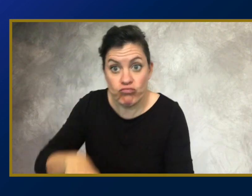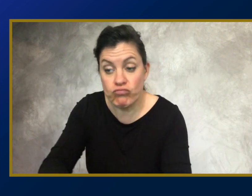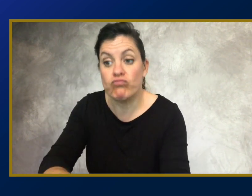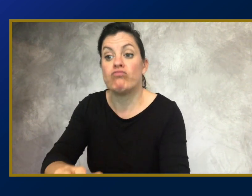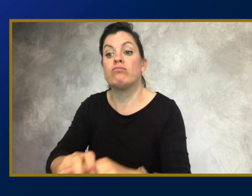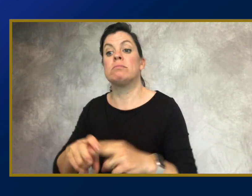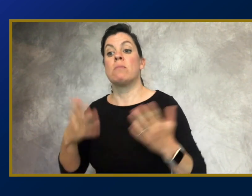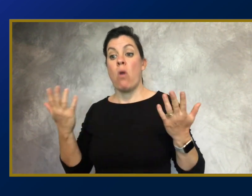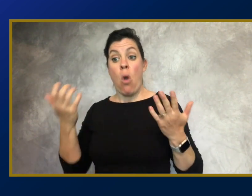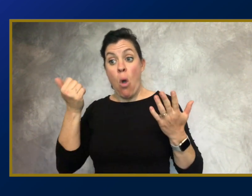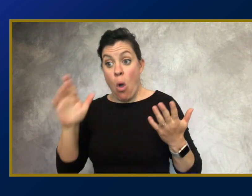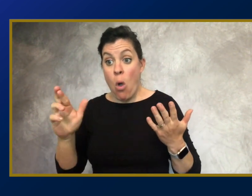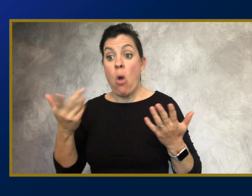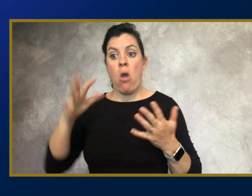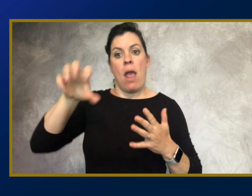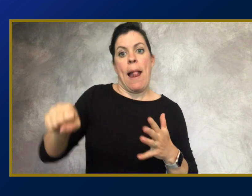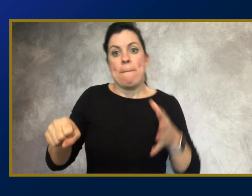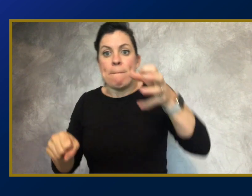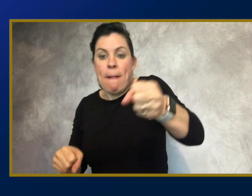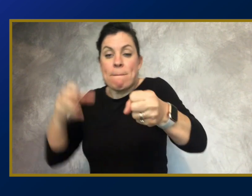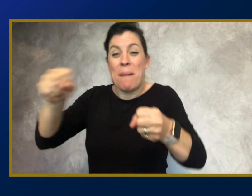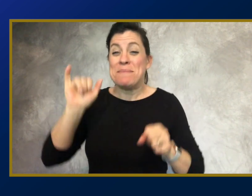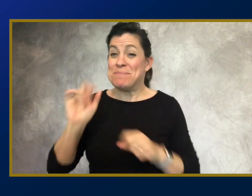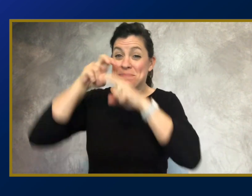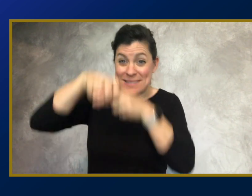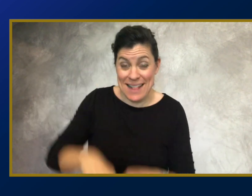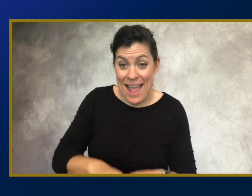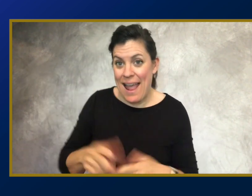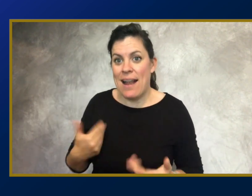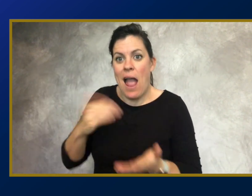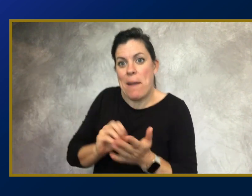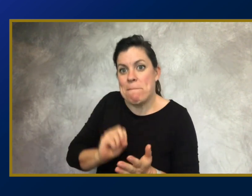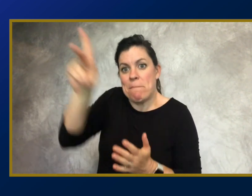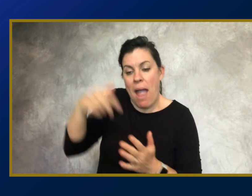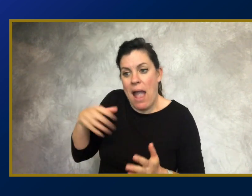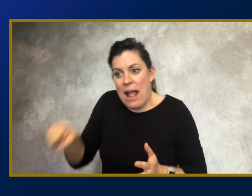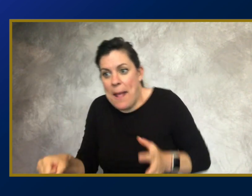Another great activity is climbing up a slide, holding your core and working your way up. Um.